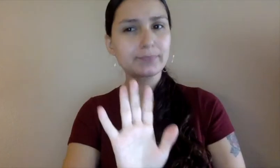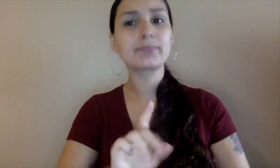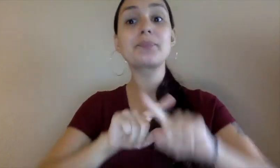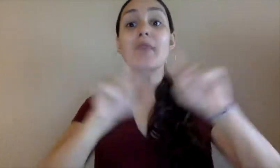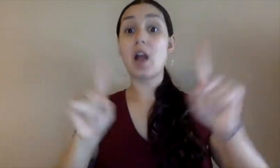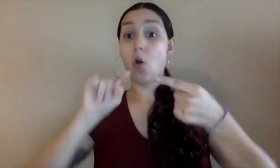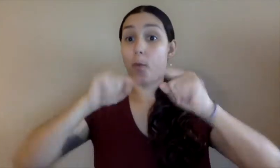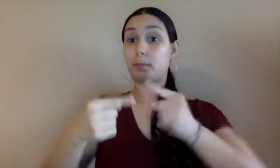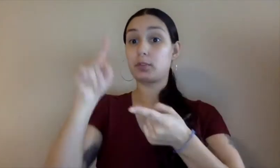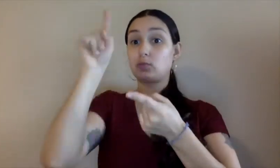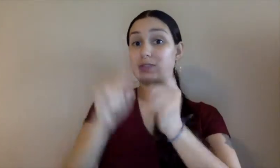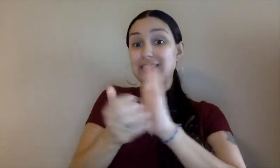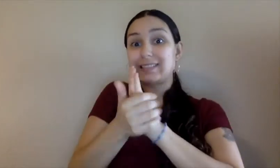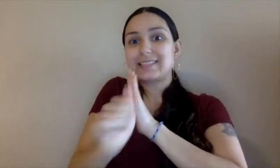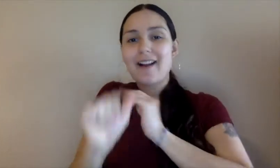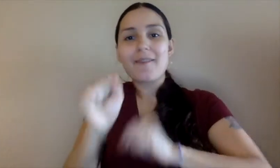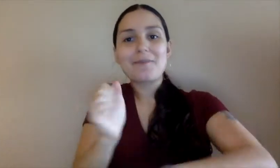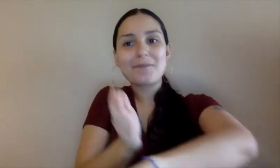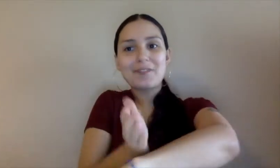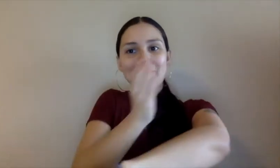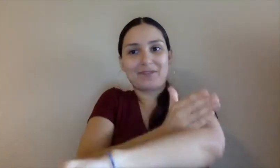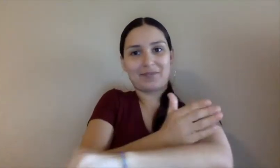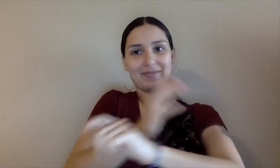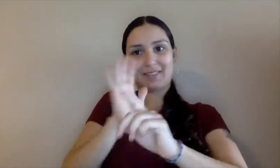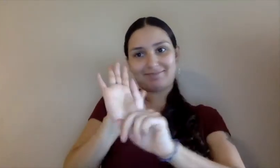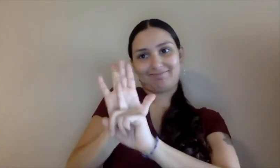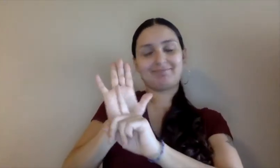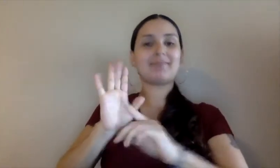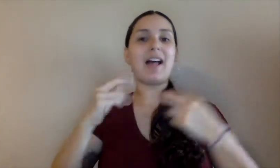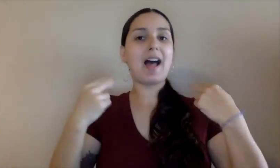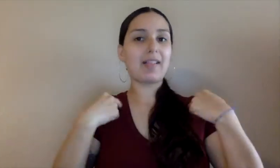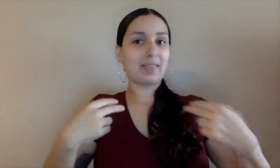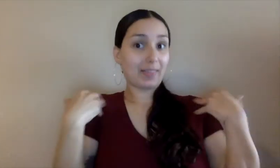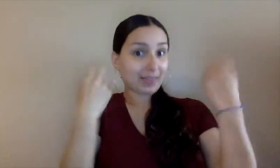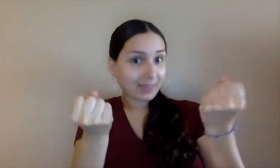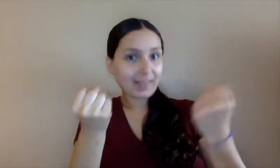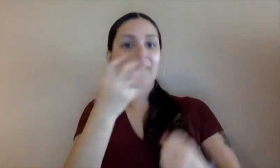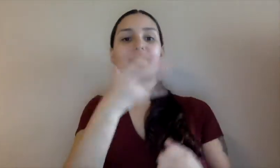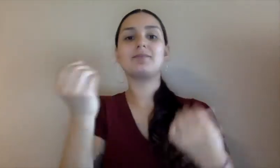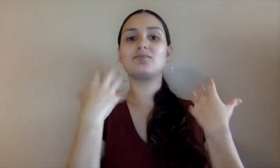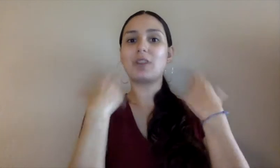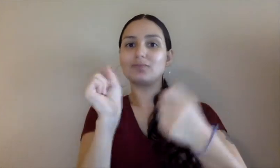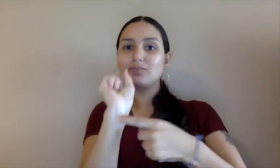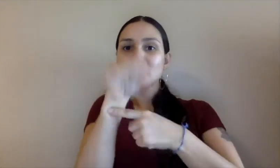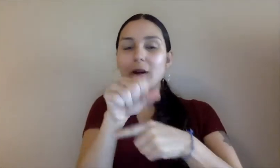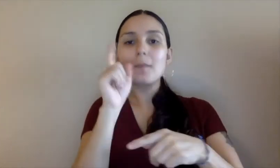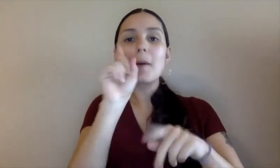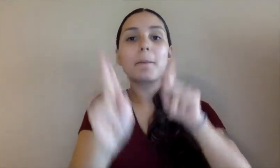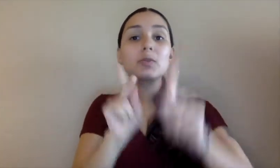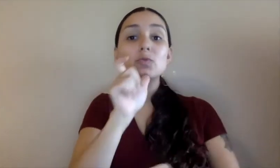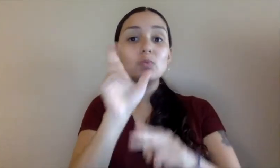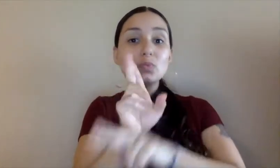but harm reduction skills can improve the health and wellness